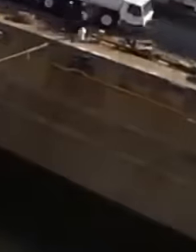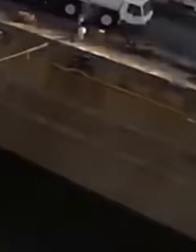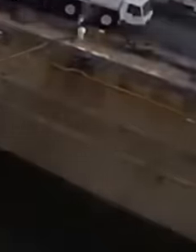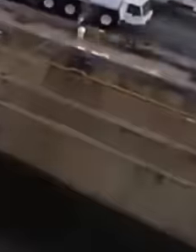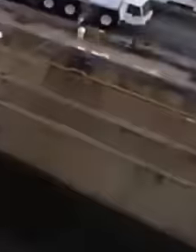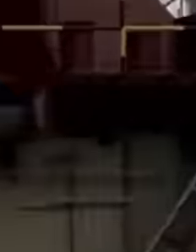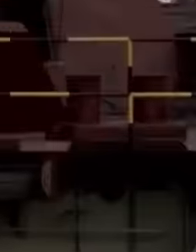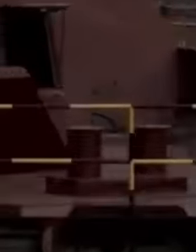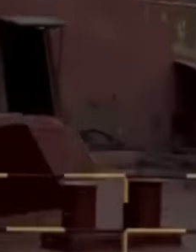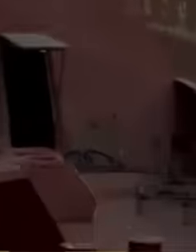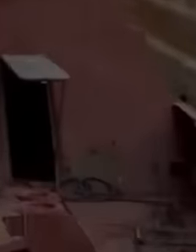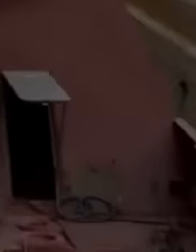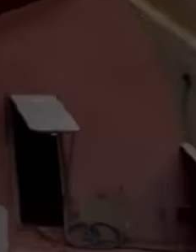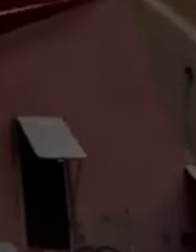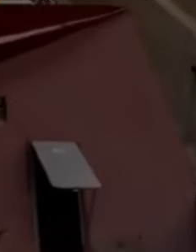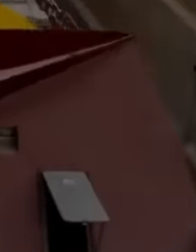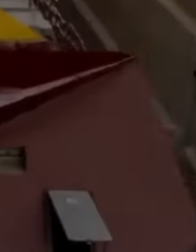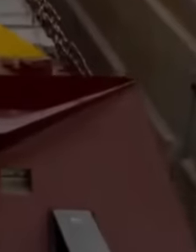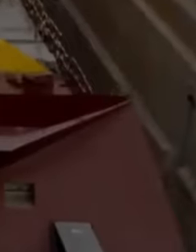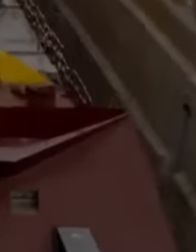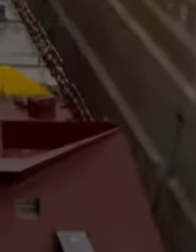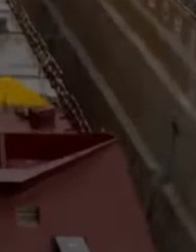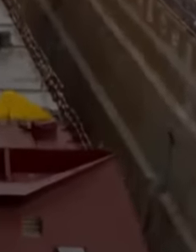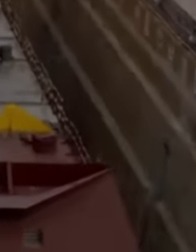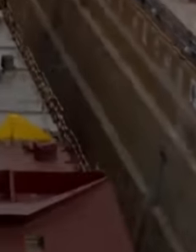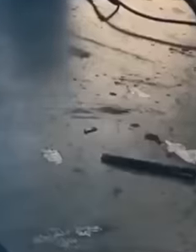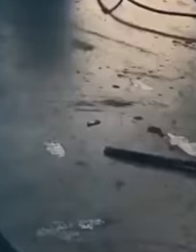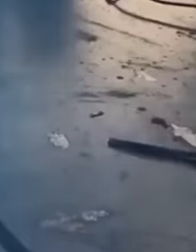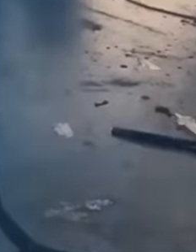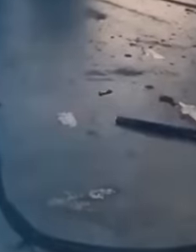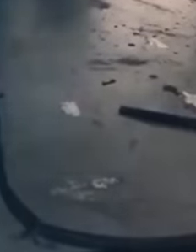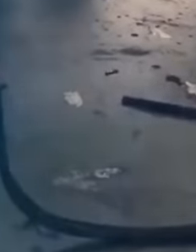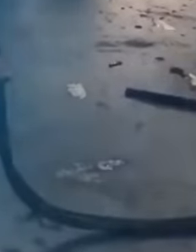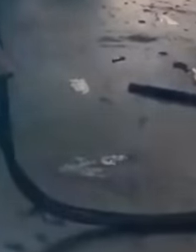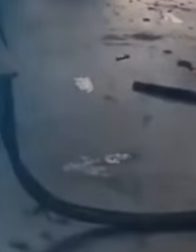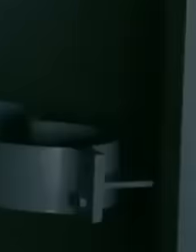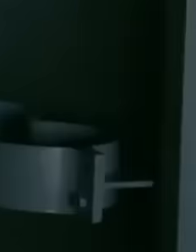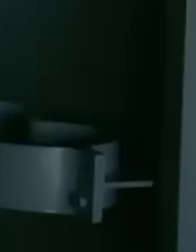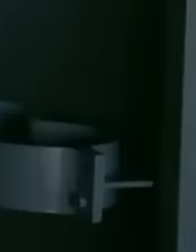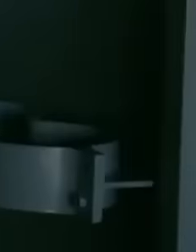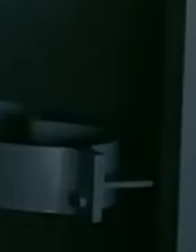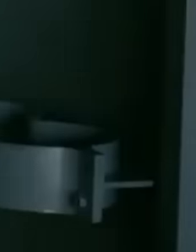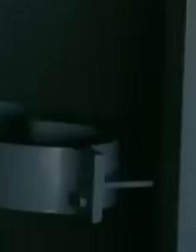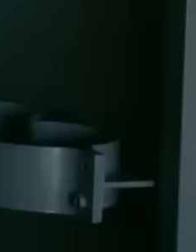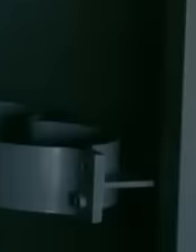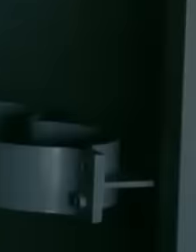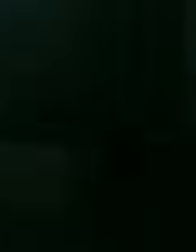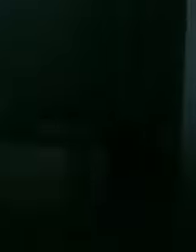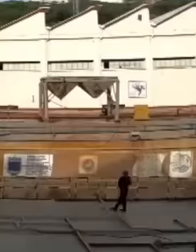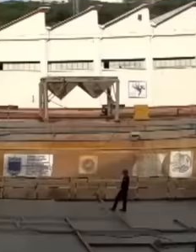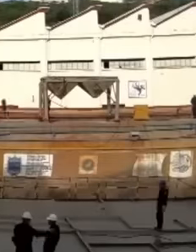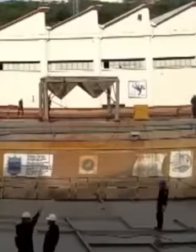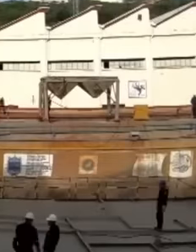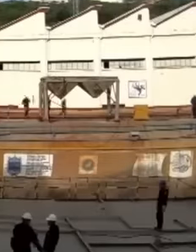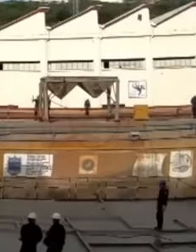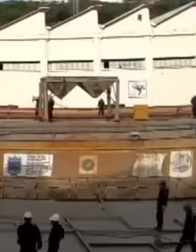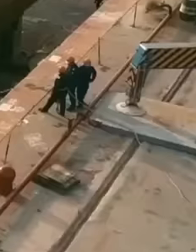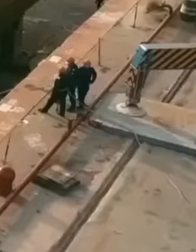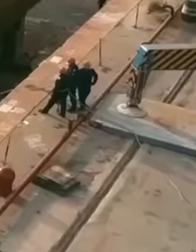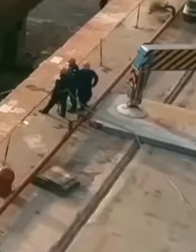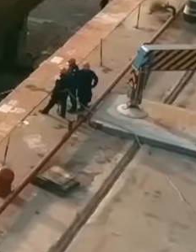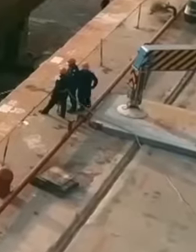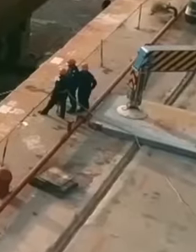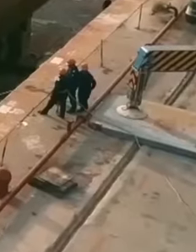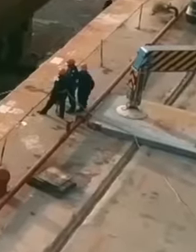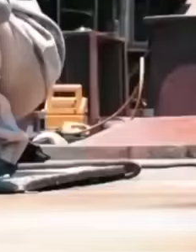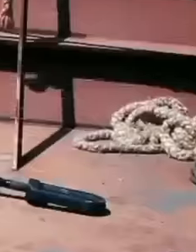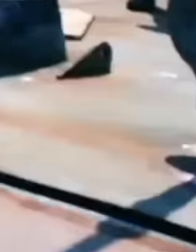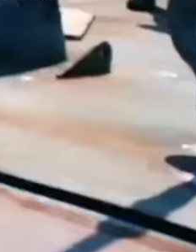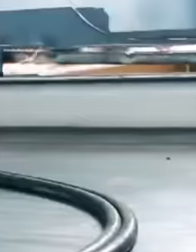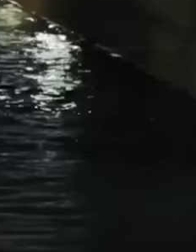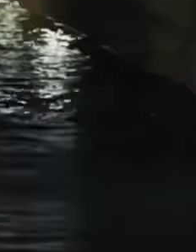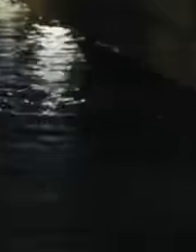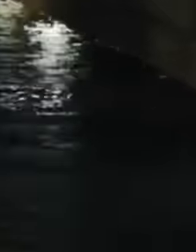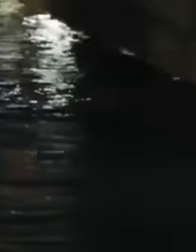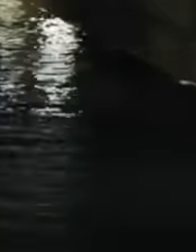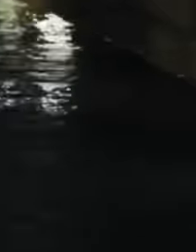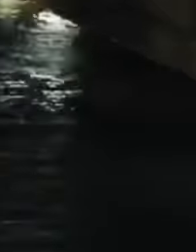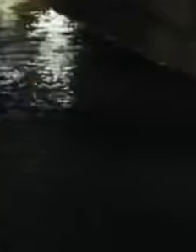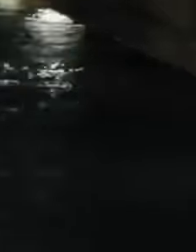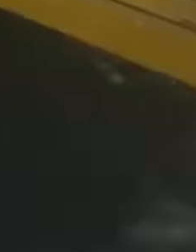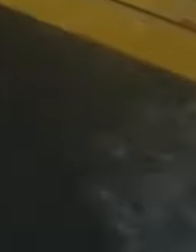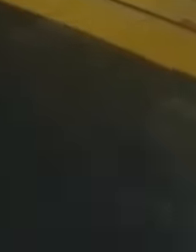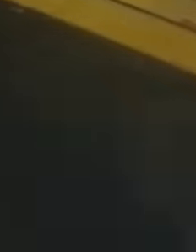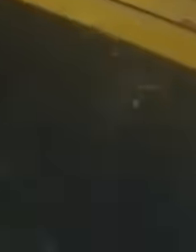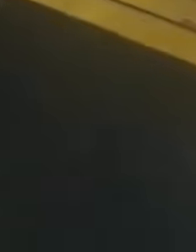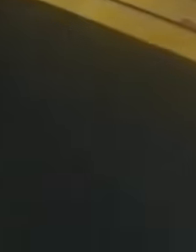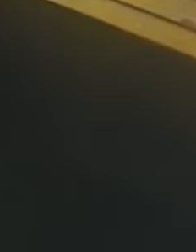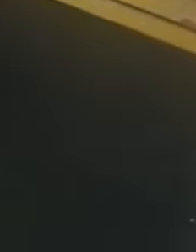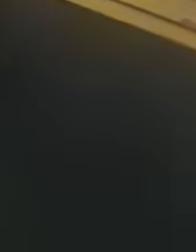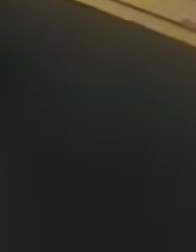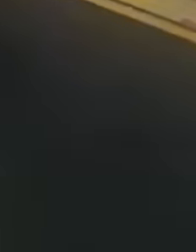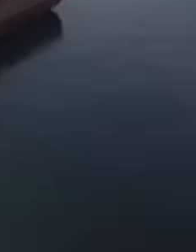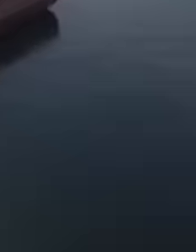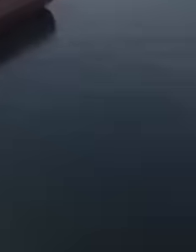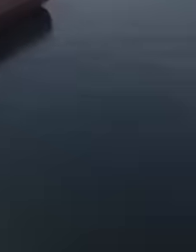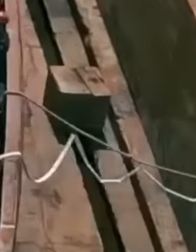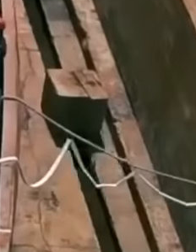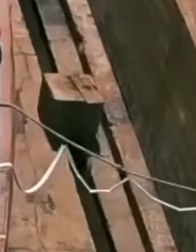long-range patrol within the Salina Cruz Oaxaca Navy Shipyard is shown.